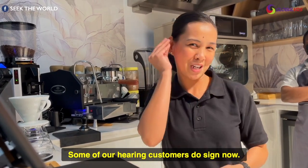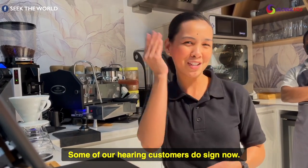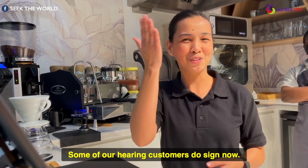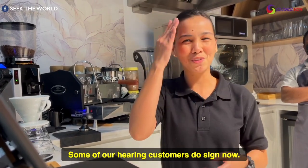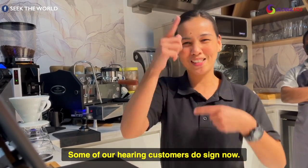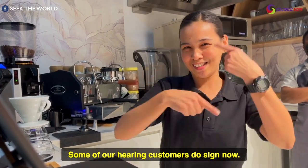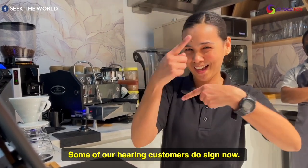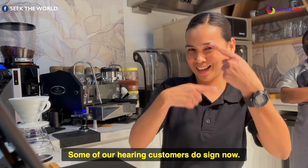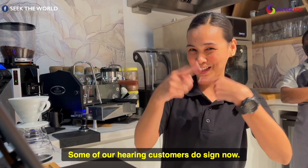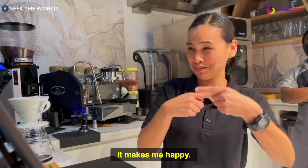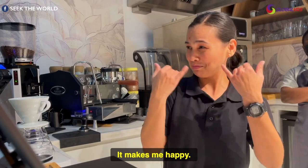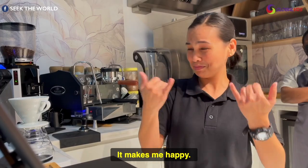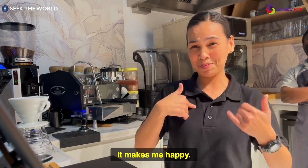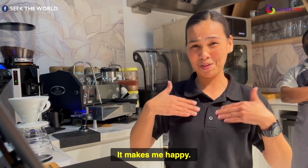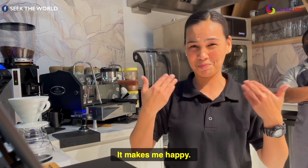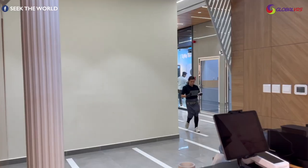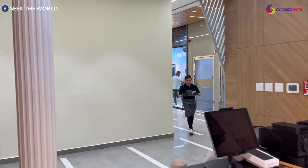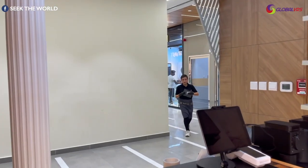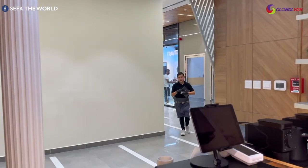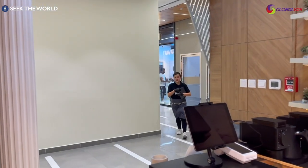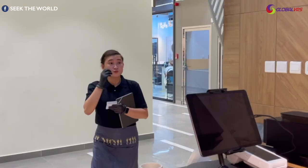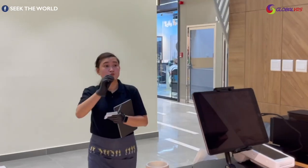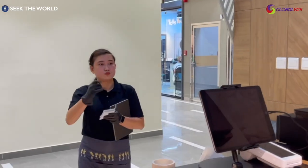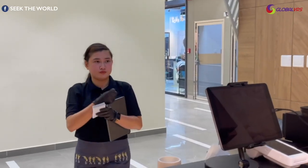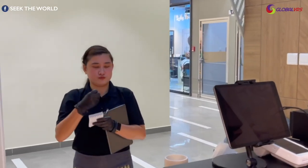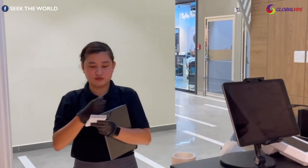She has seen how Deaf people communicate, so it is possible to overcome that barrier.